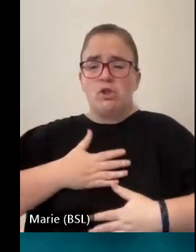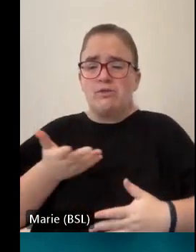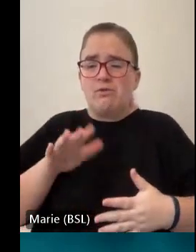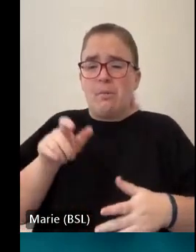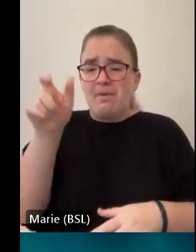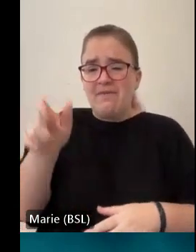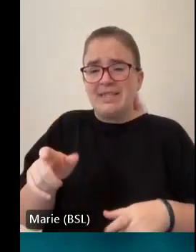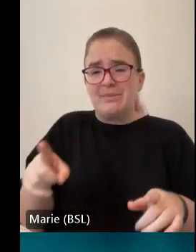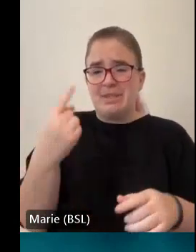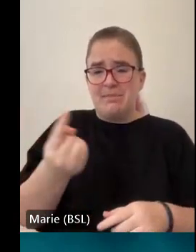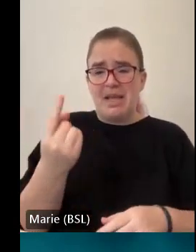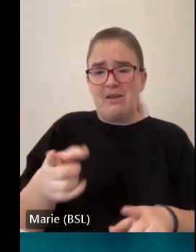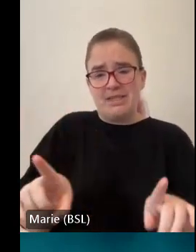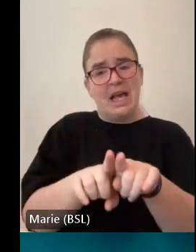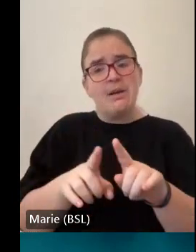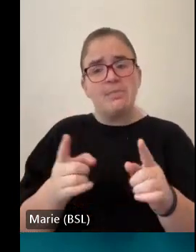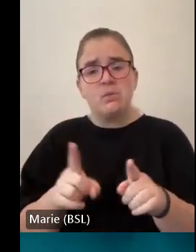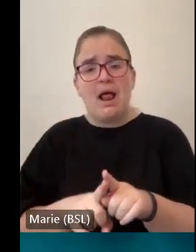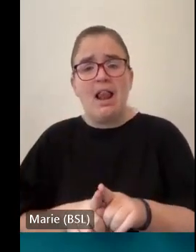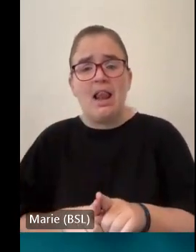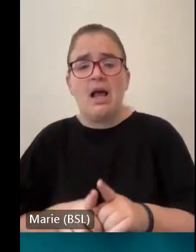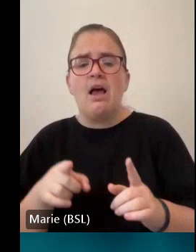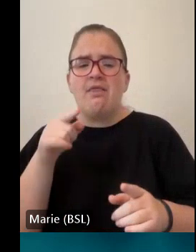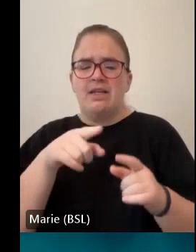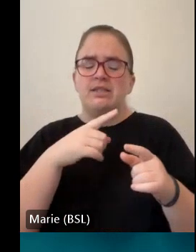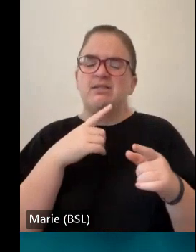And what we found that as it's quite a lengthy difficult.